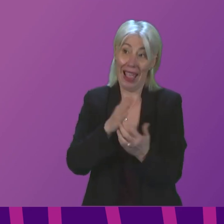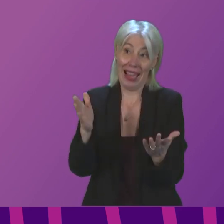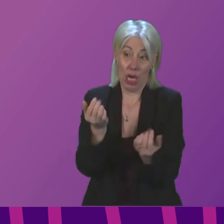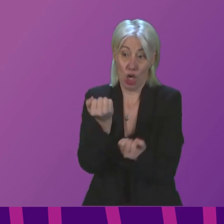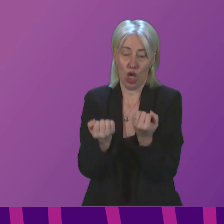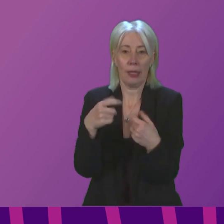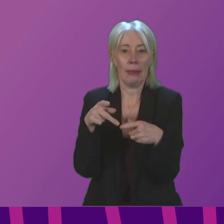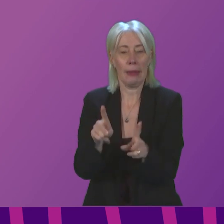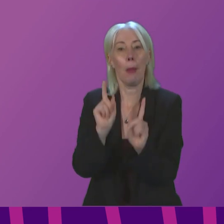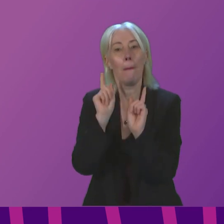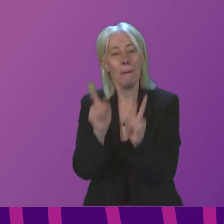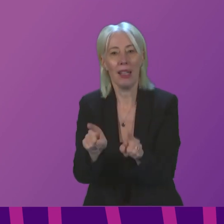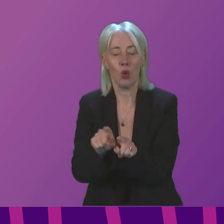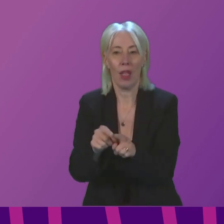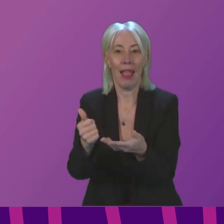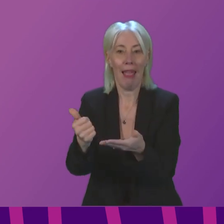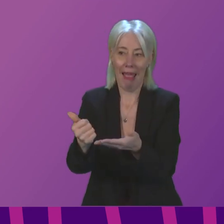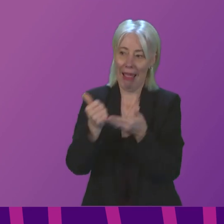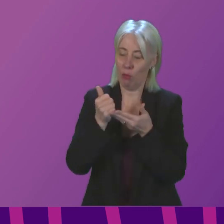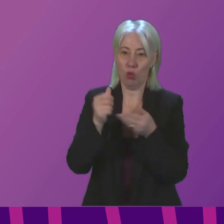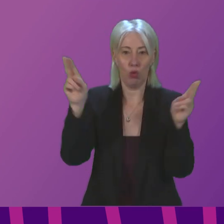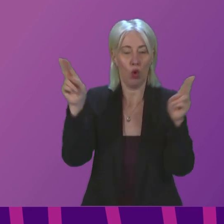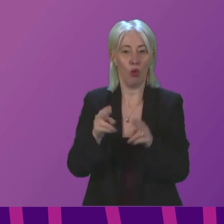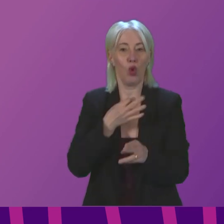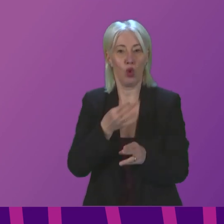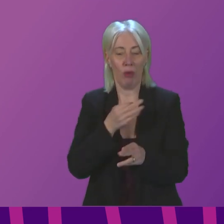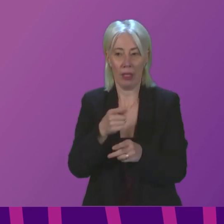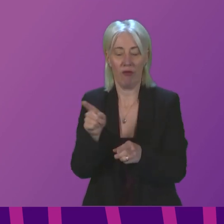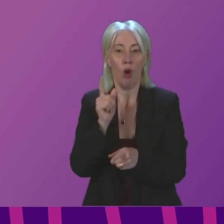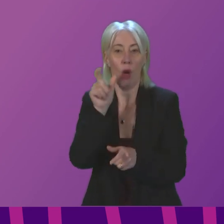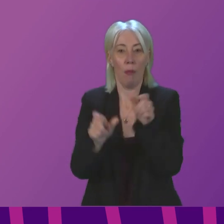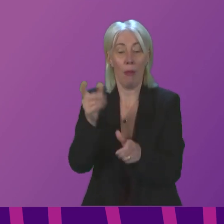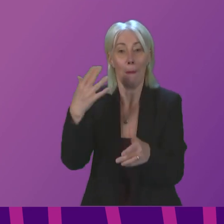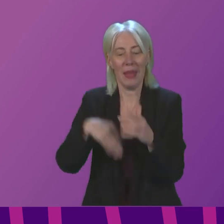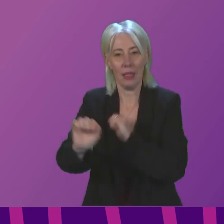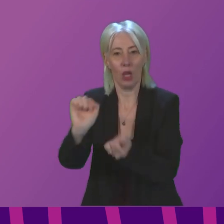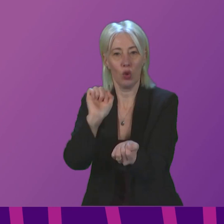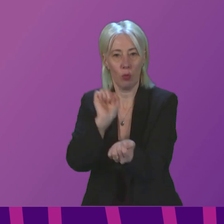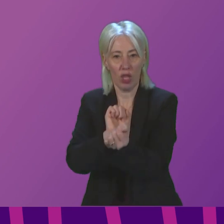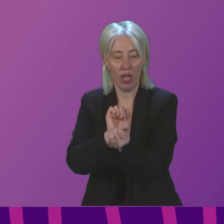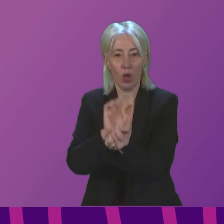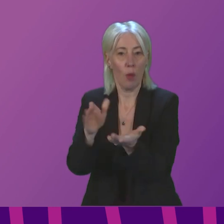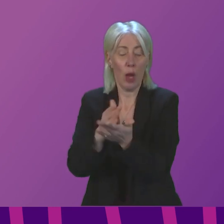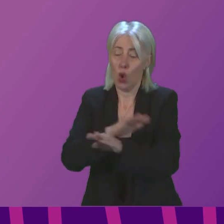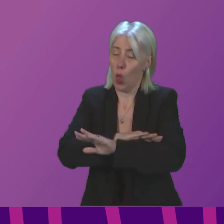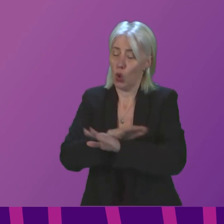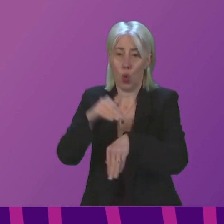helps us to reduce the risk of those who serve sentences in prison reoffending. That is the